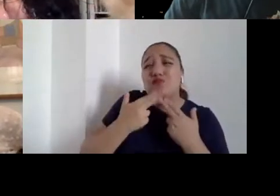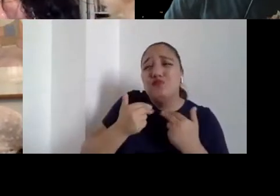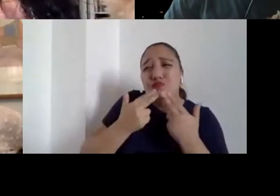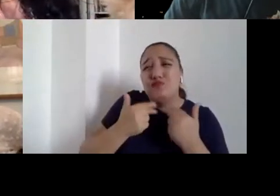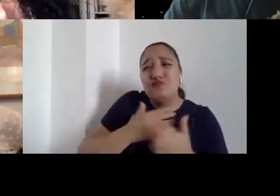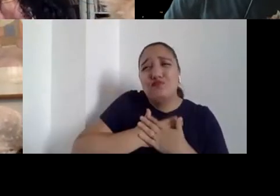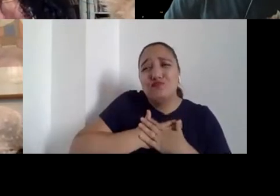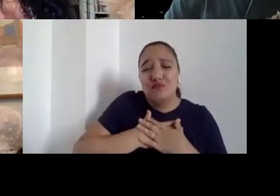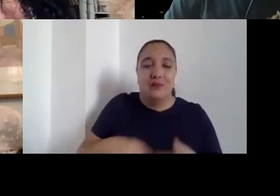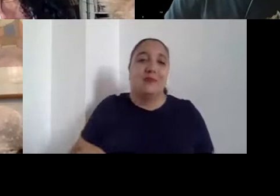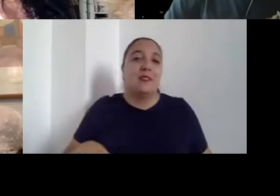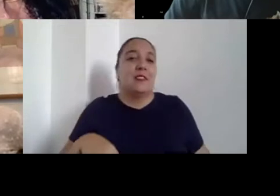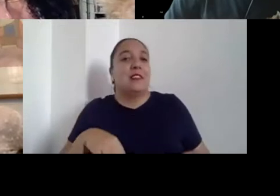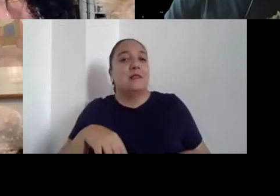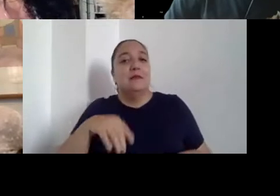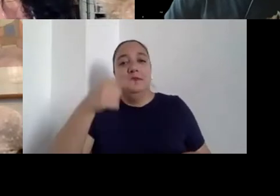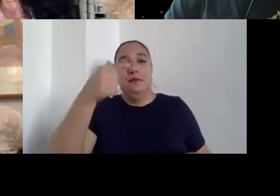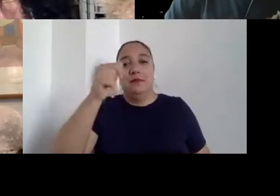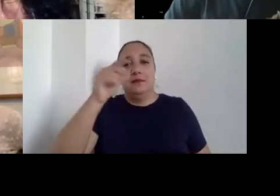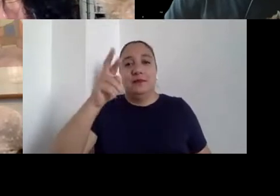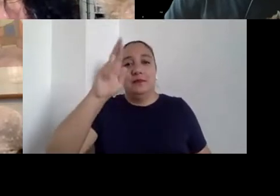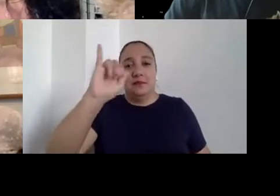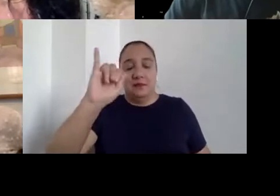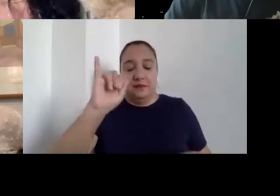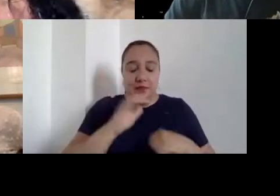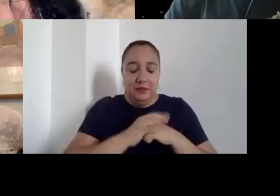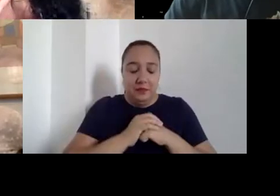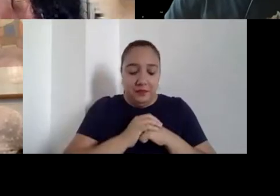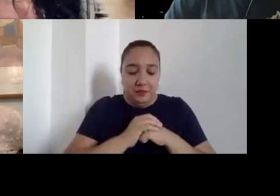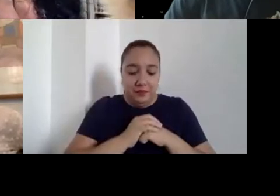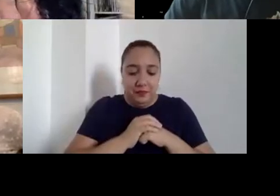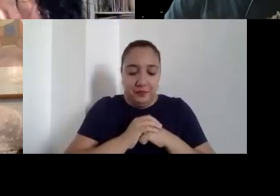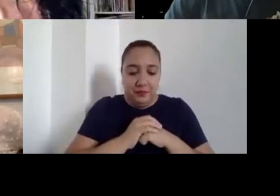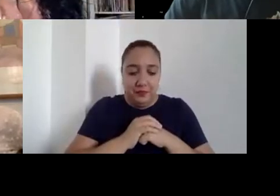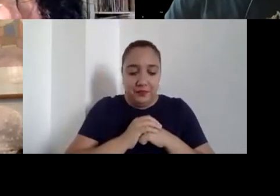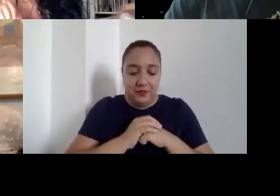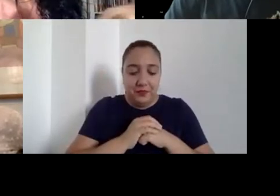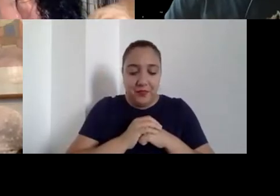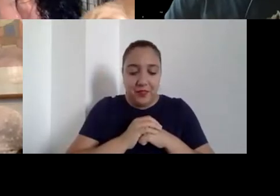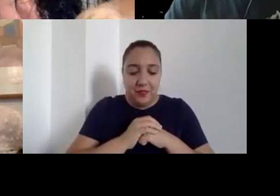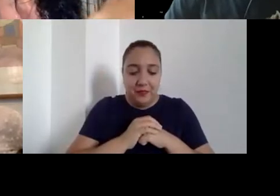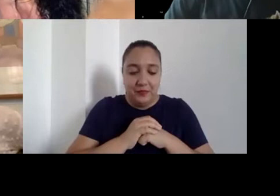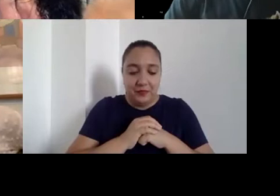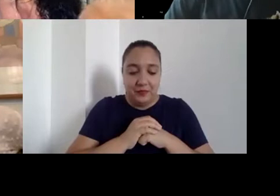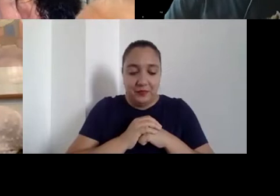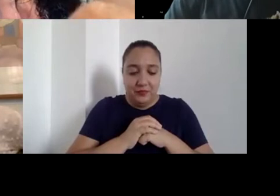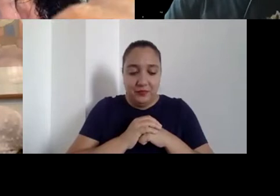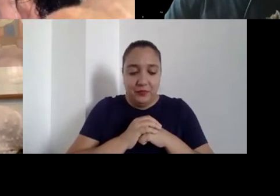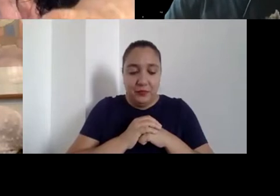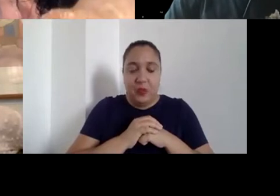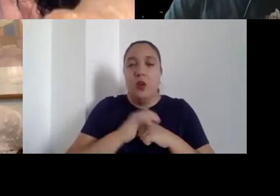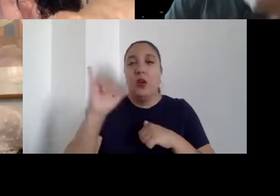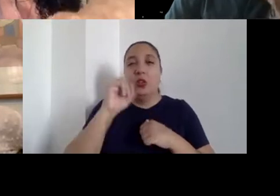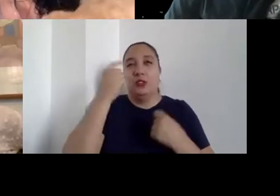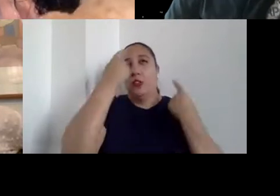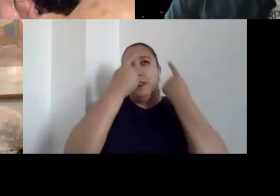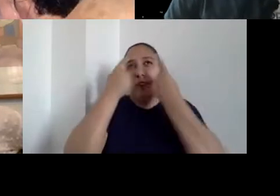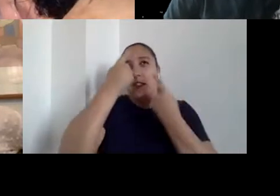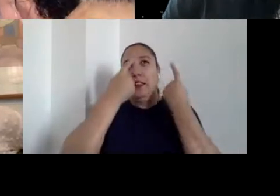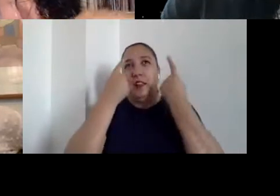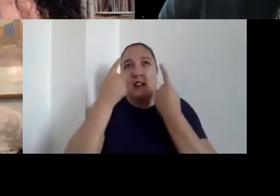But also thinking there might be a democracy within that, which